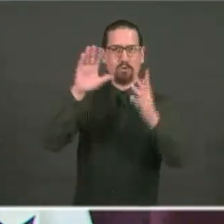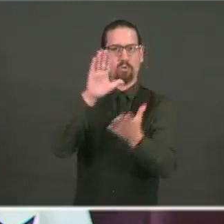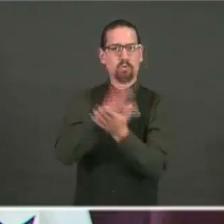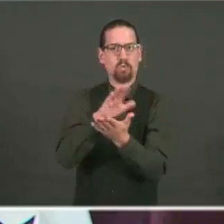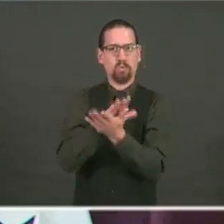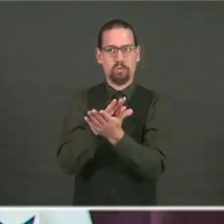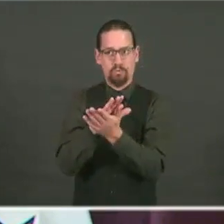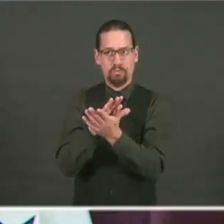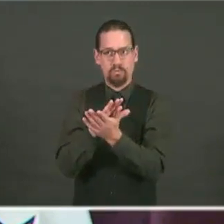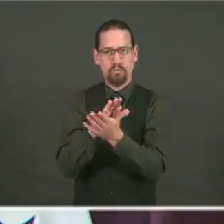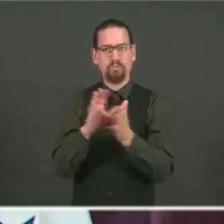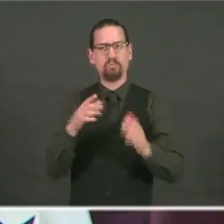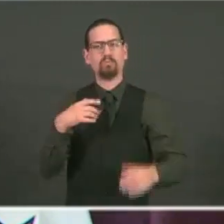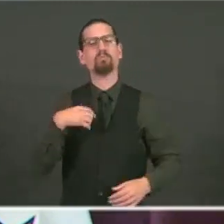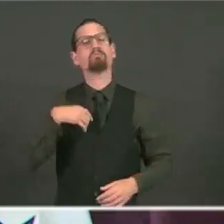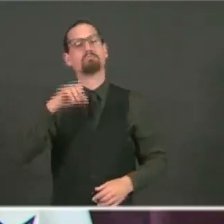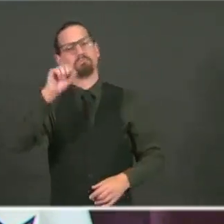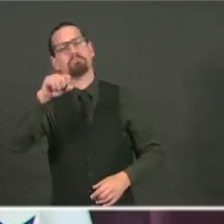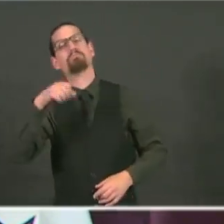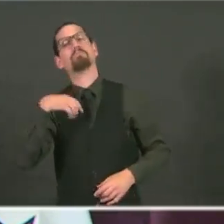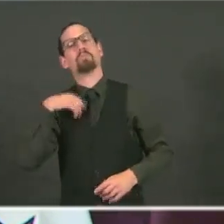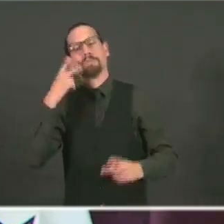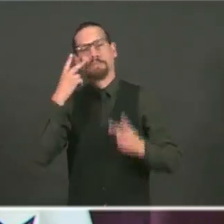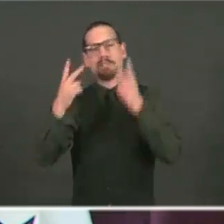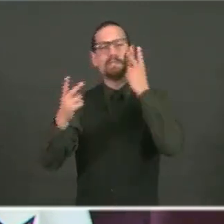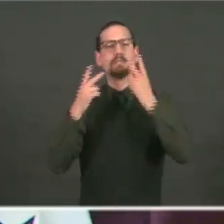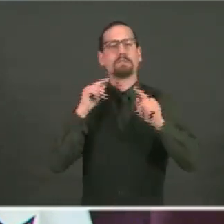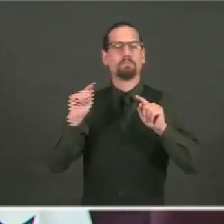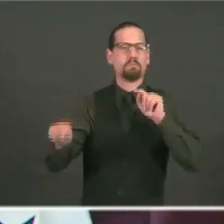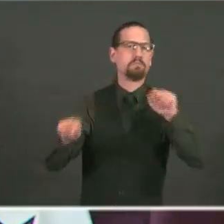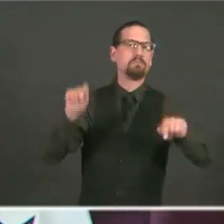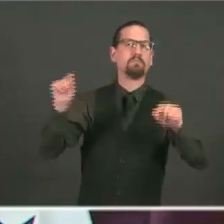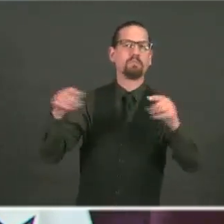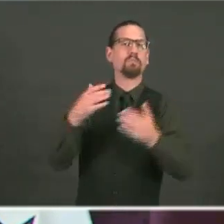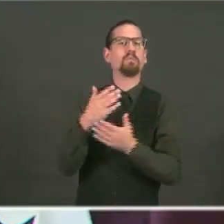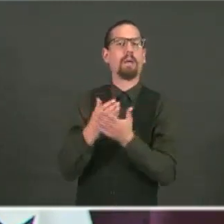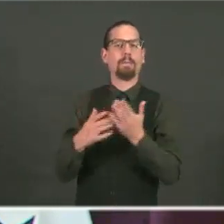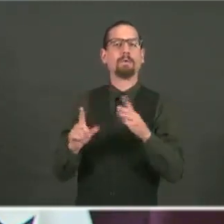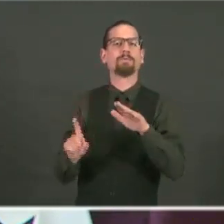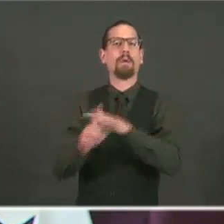ANOTHER. WE WILL CONTINUE TO SEE CASES. THE KIDS IN THE SCHOOL BUILDING